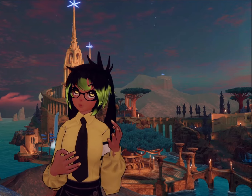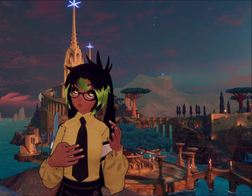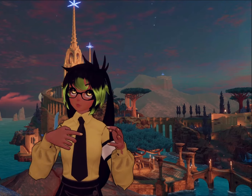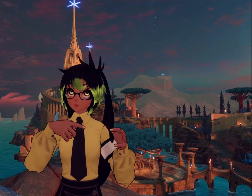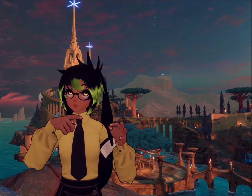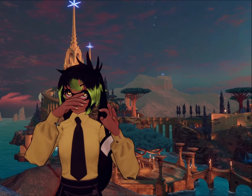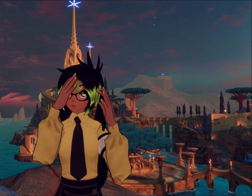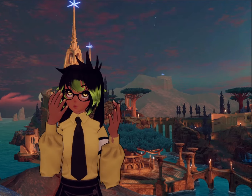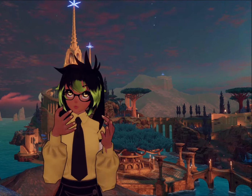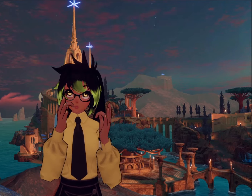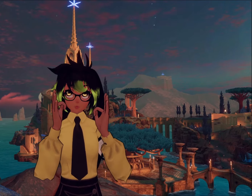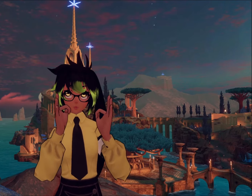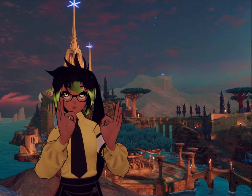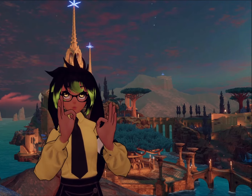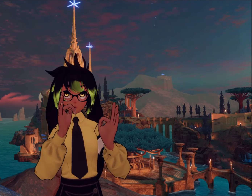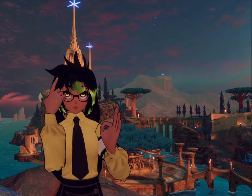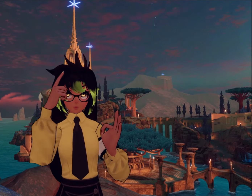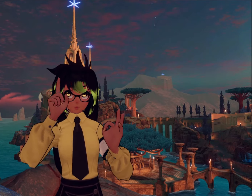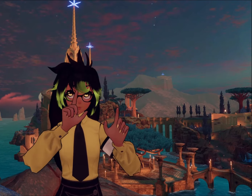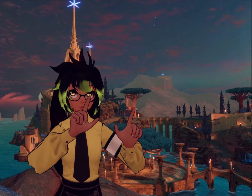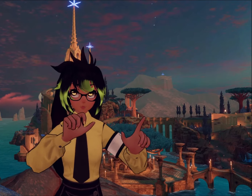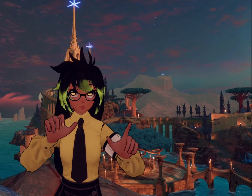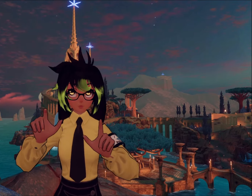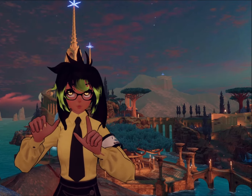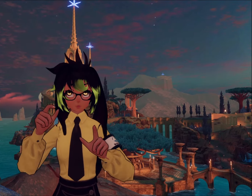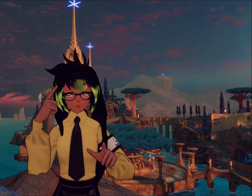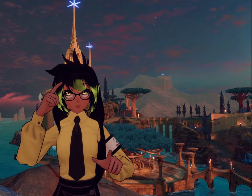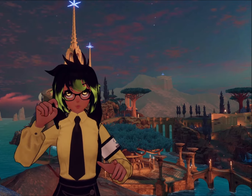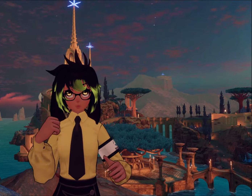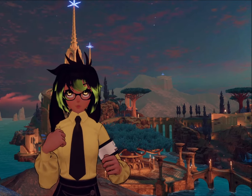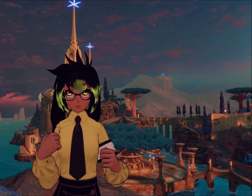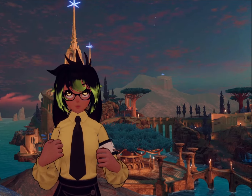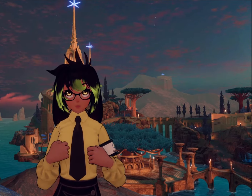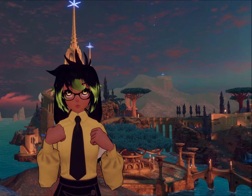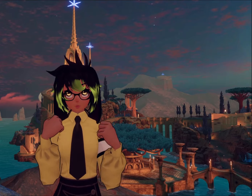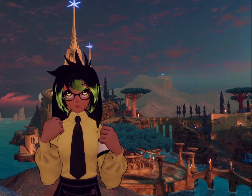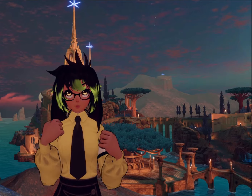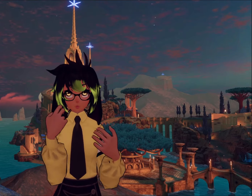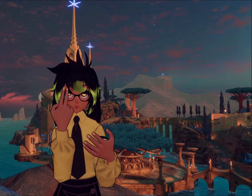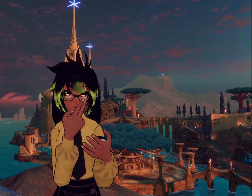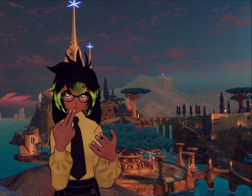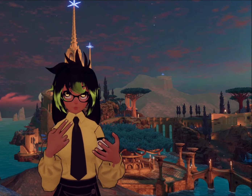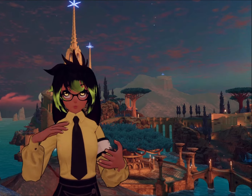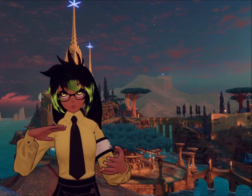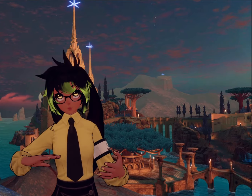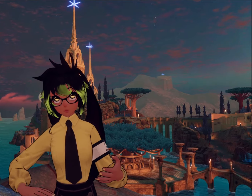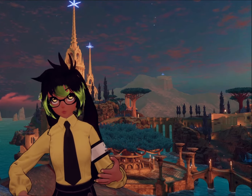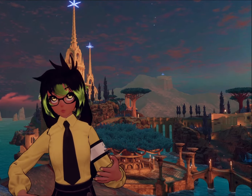This world is perfect for taking photograph for my own artistic needs.